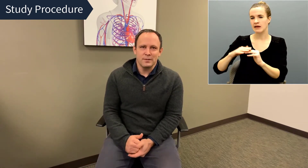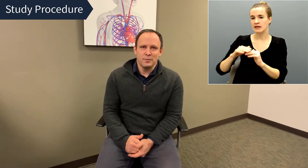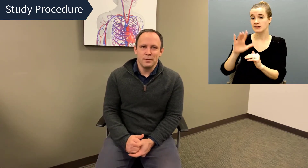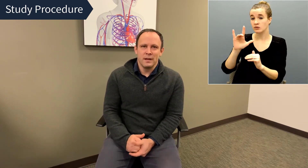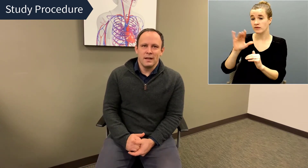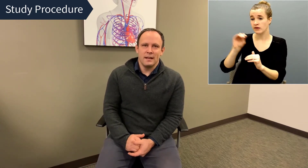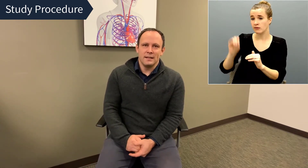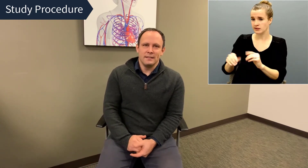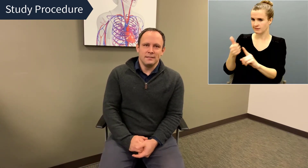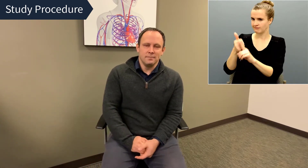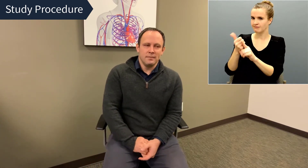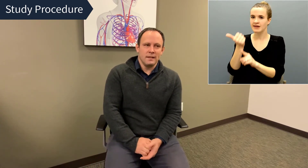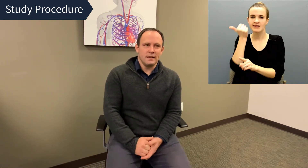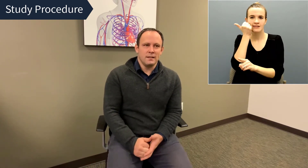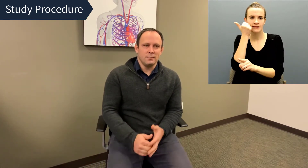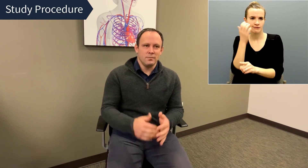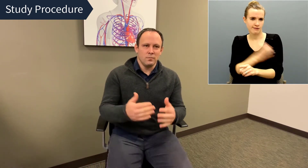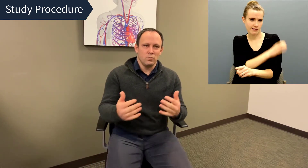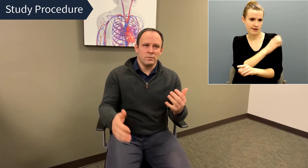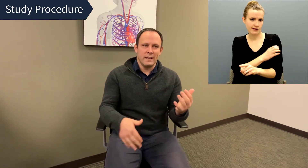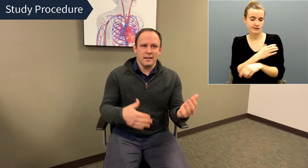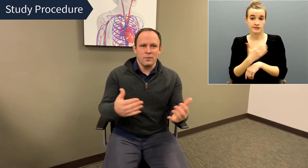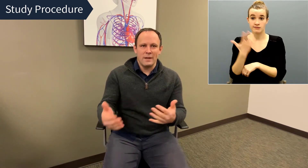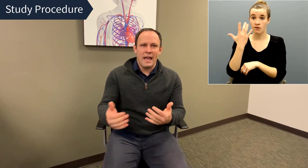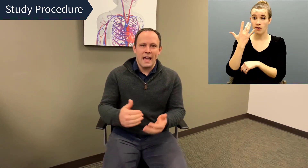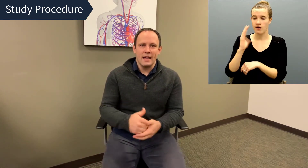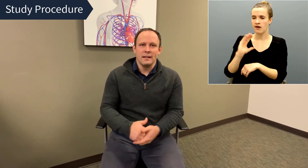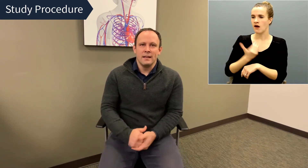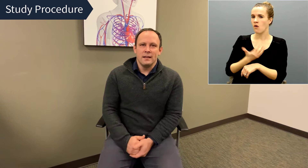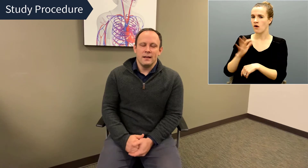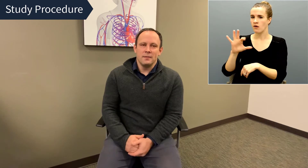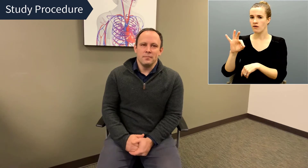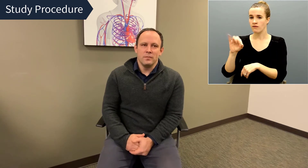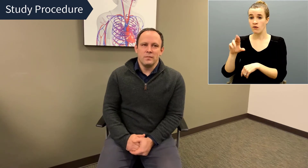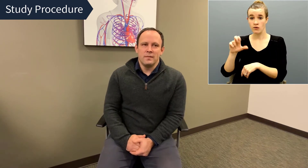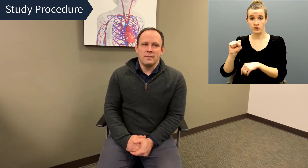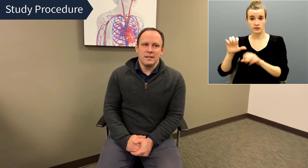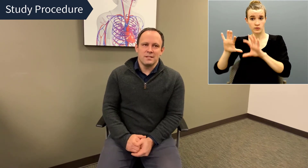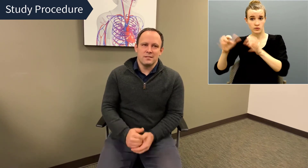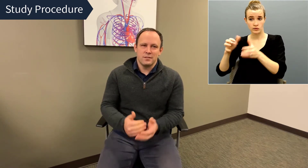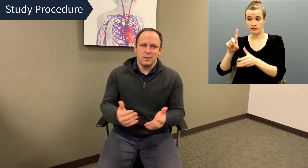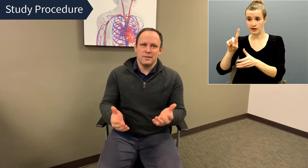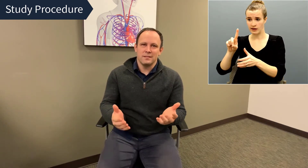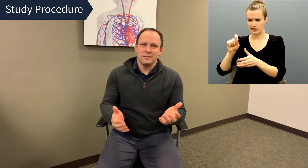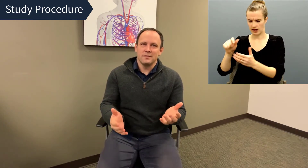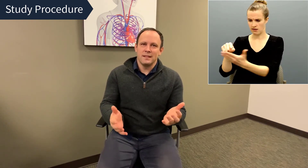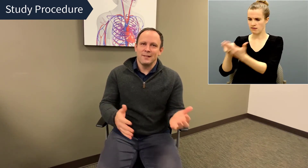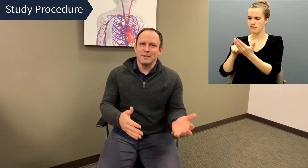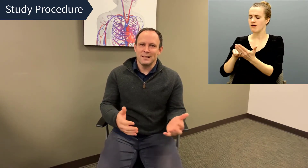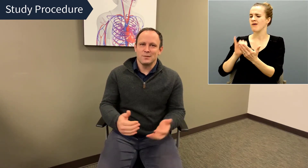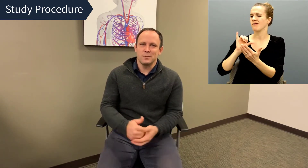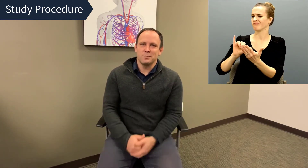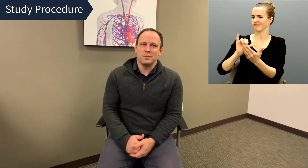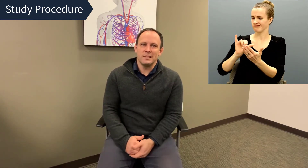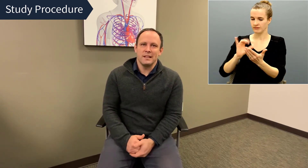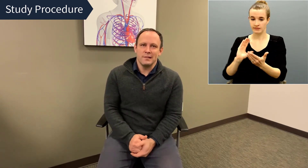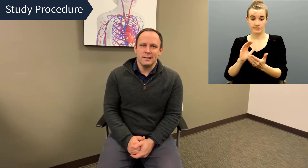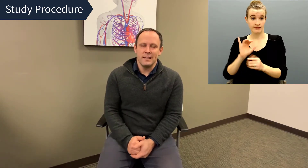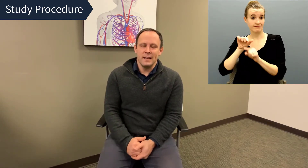group data that we had um, that show that dental clinics were particularly